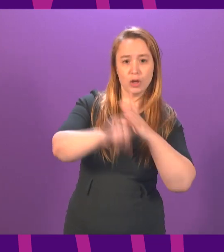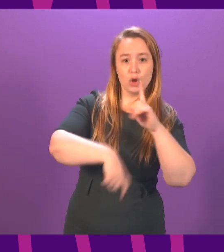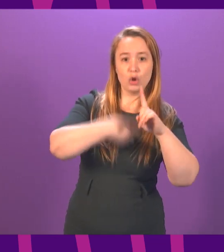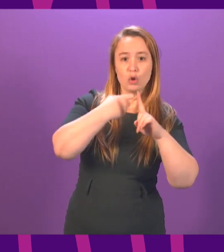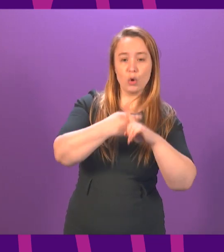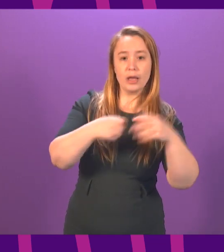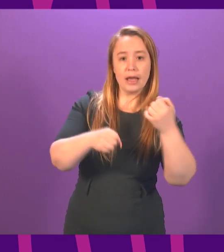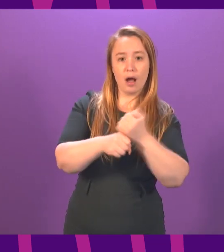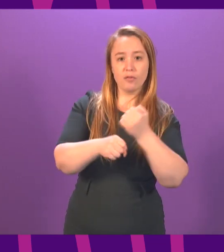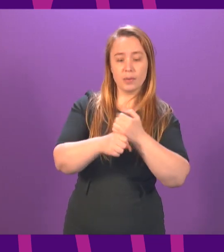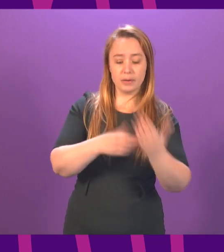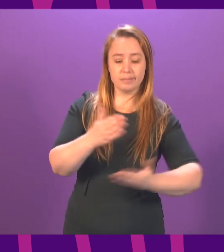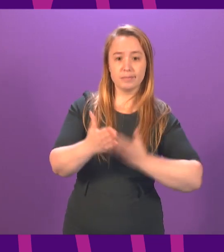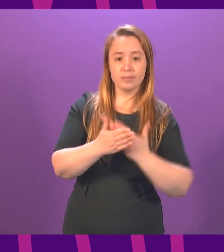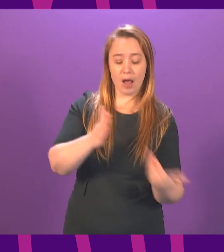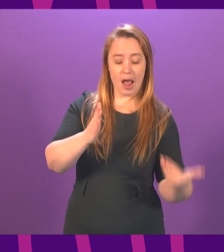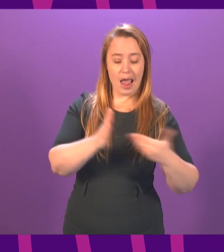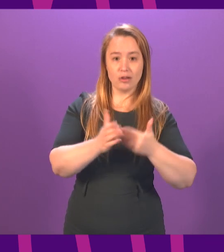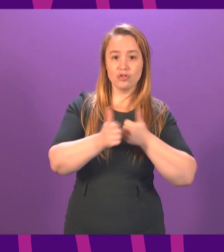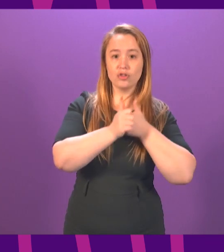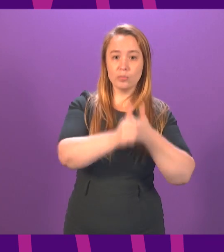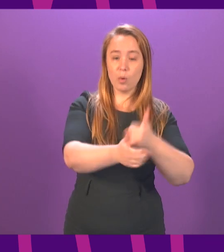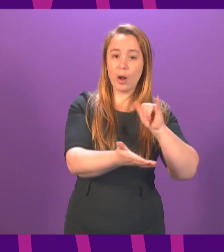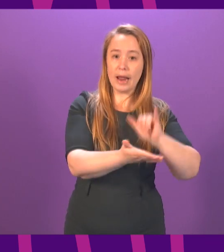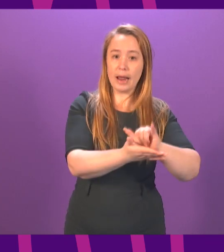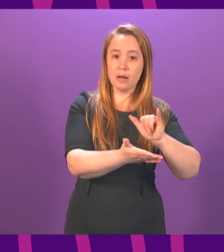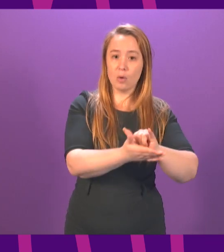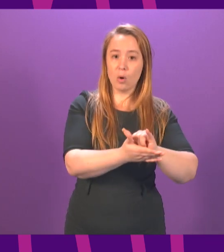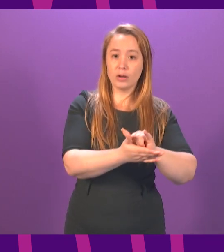we can ensure that there is additional support for airports and the aviation sector.